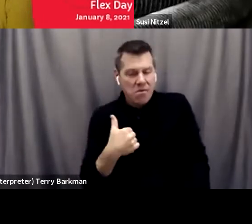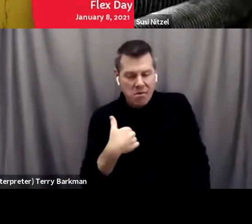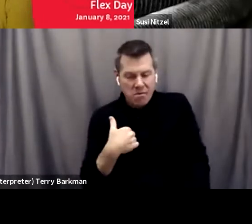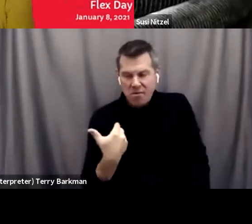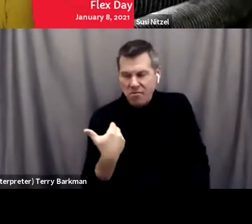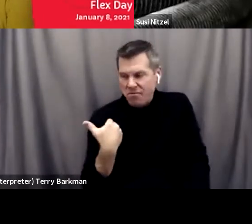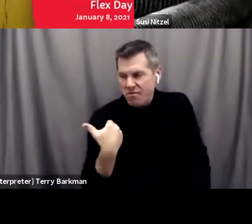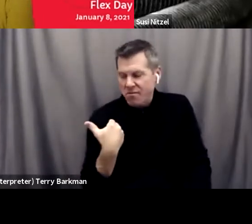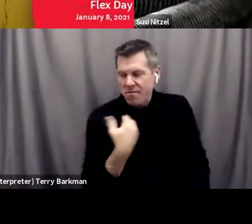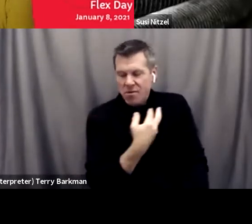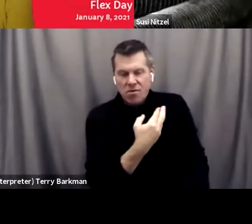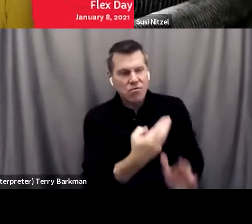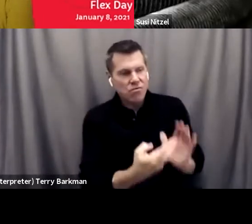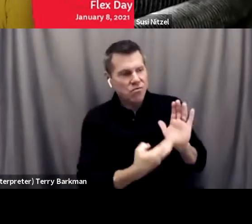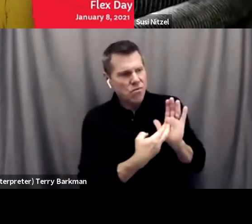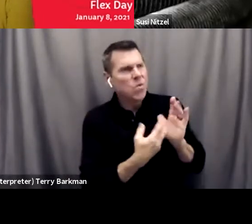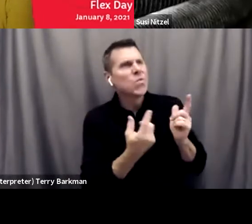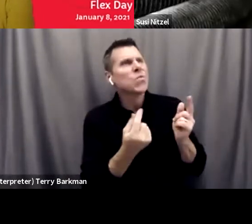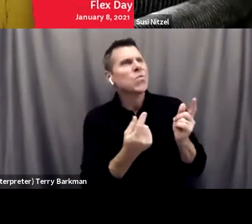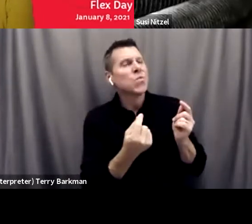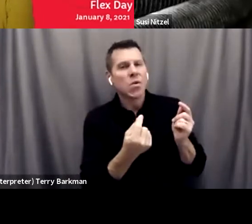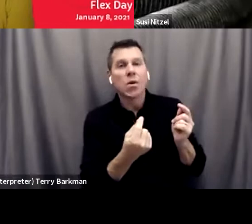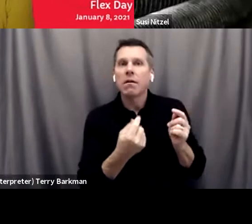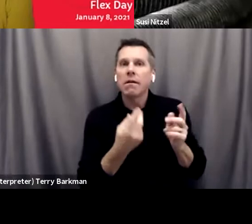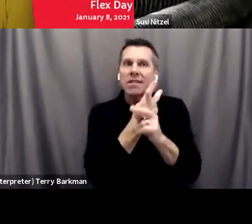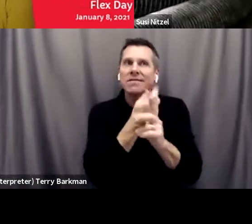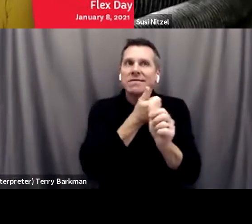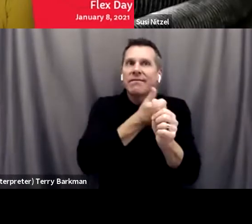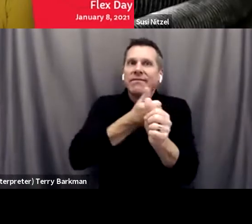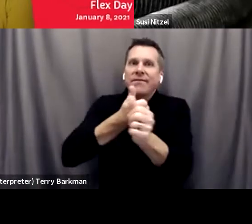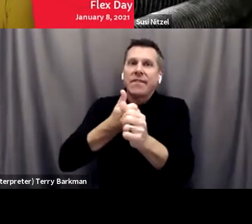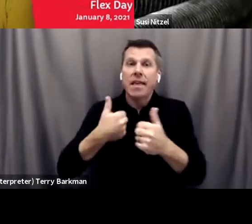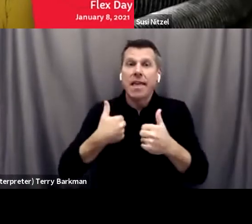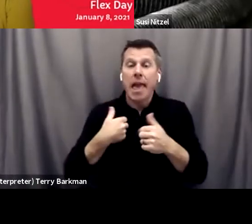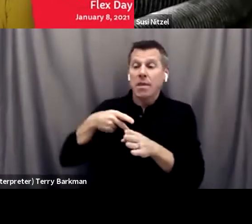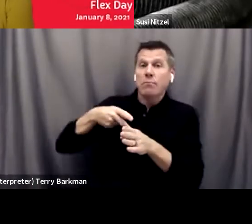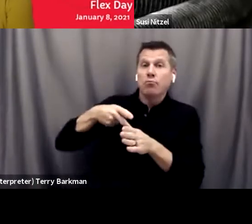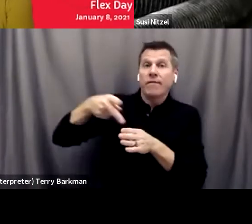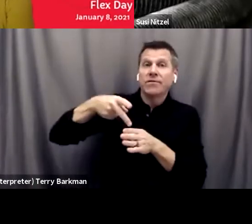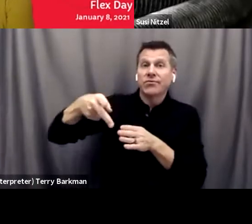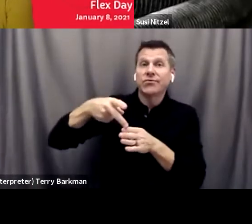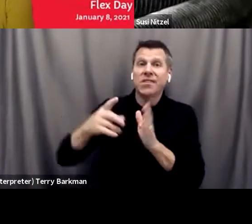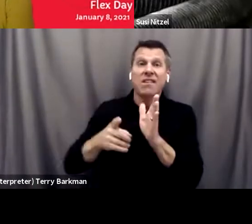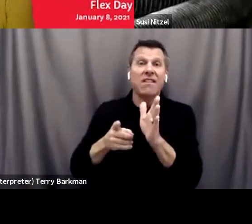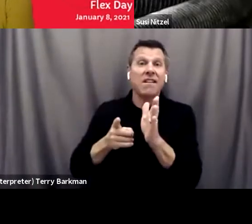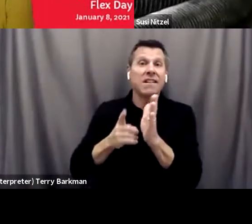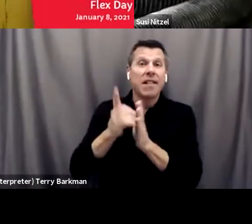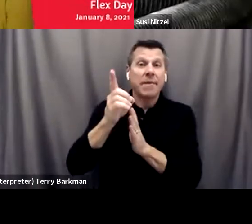in guided pathways, obviously, I'm the professional development coordinator, and guided pathways involves a lot of